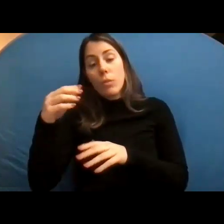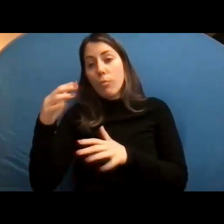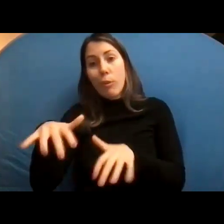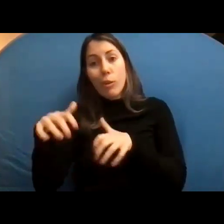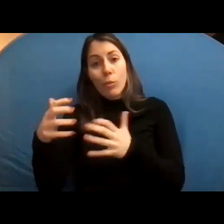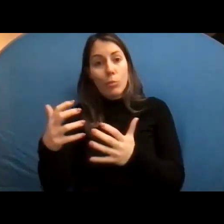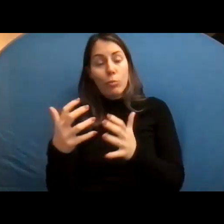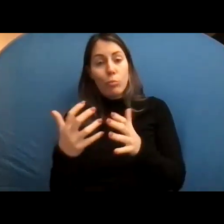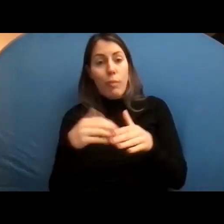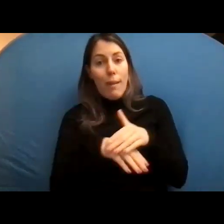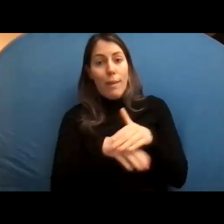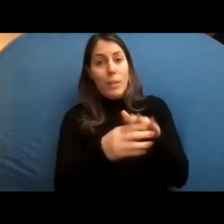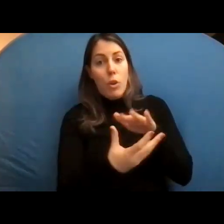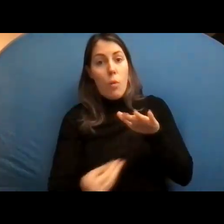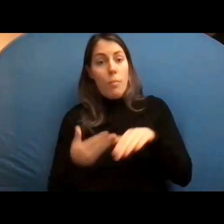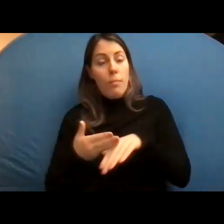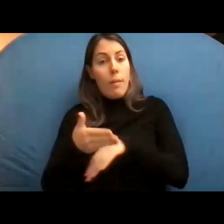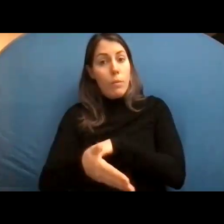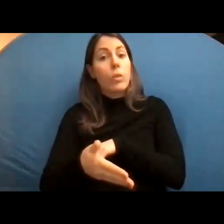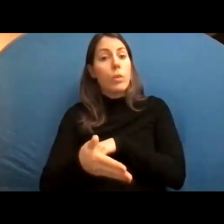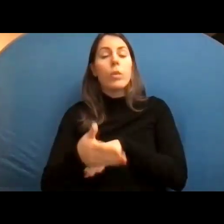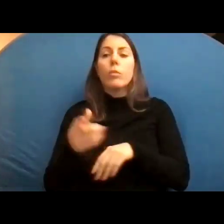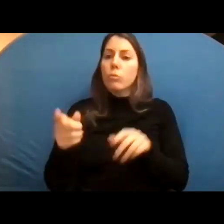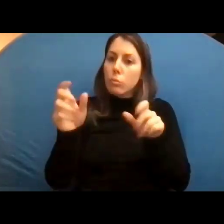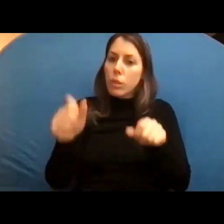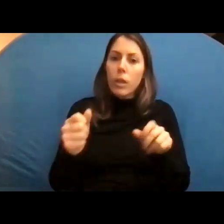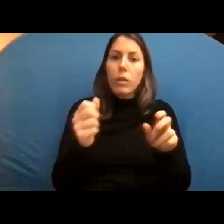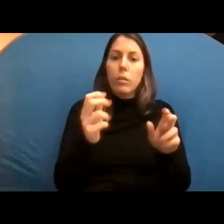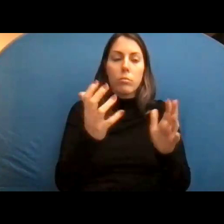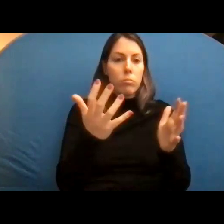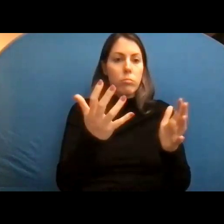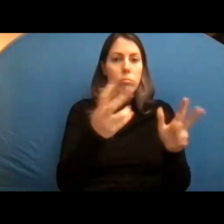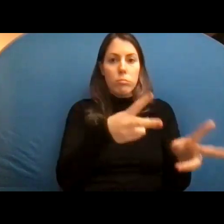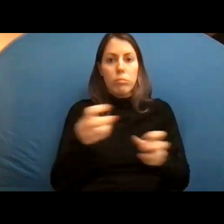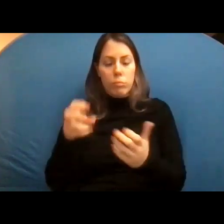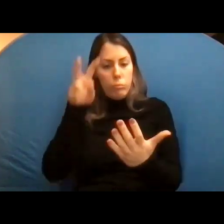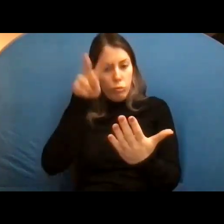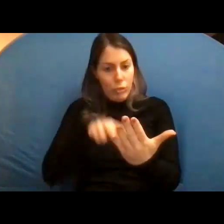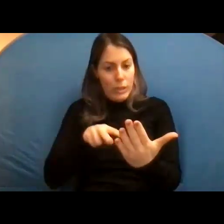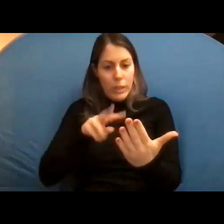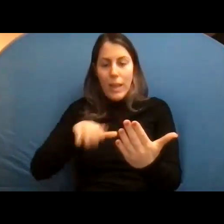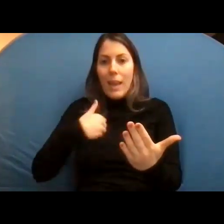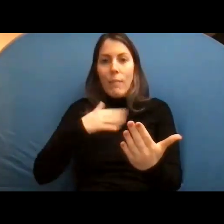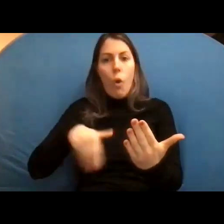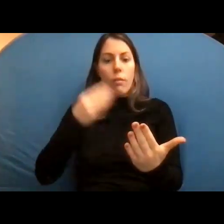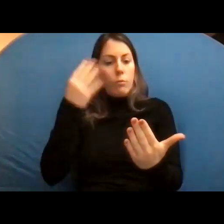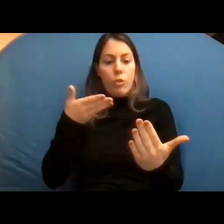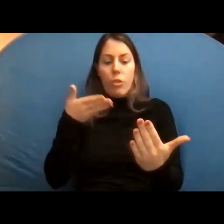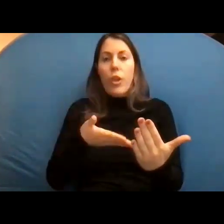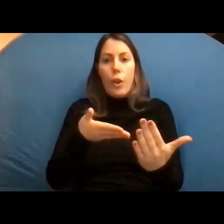make sure that if anyone in the audience wanted to get a copy of the PowerPoint slide after I am finished, that you would be able to then have full